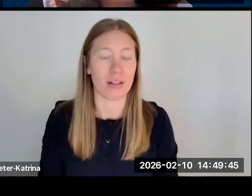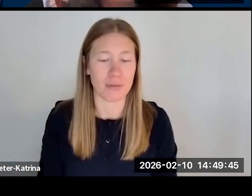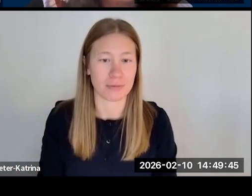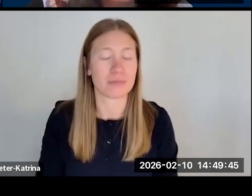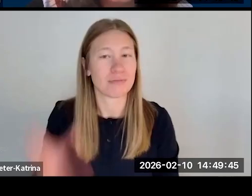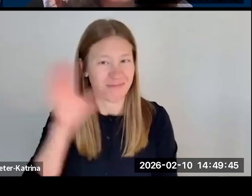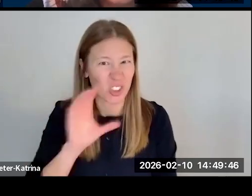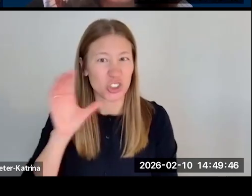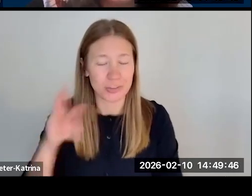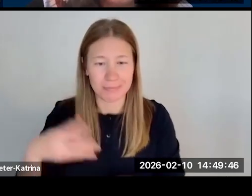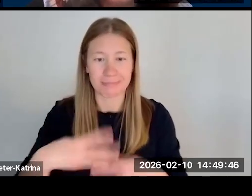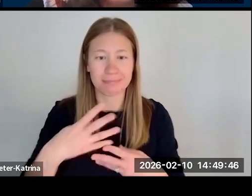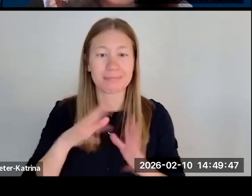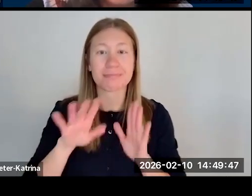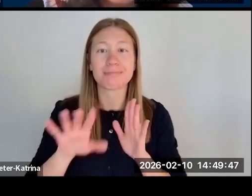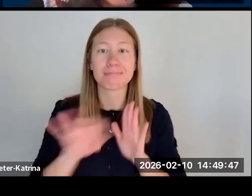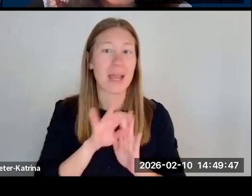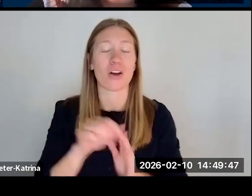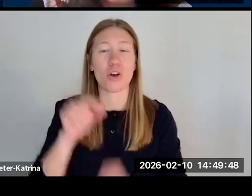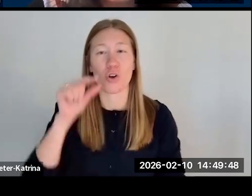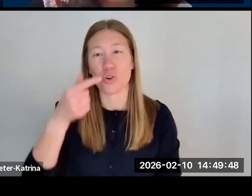and then choose the grackle for Google Docs page.